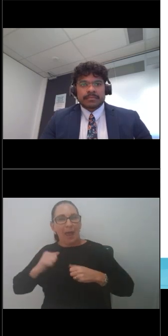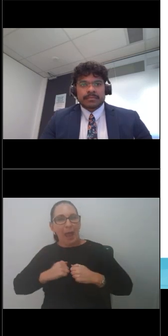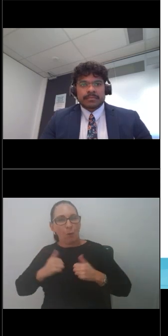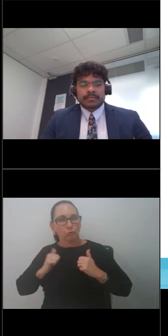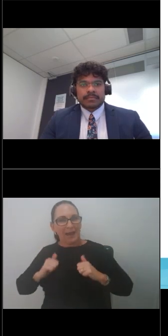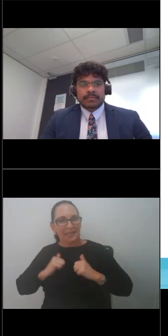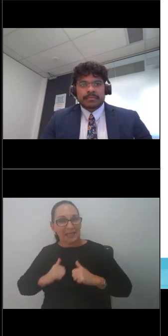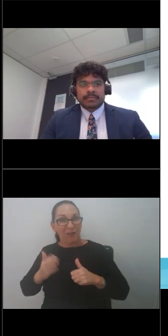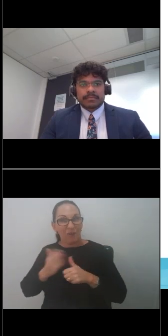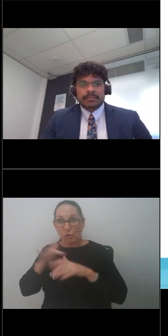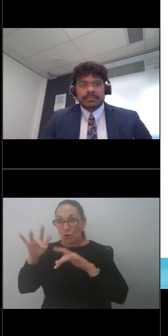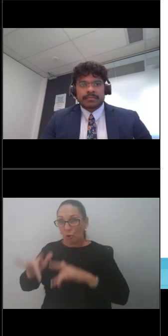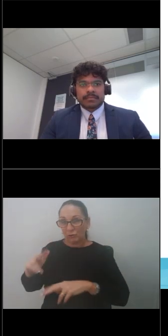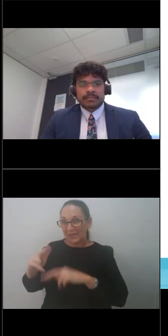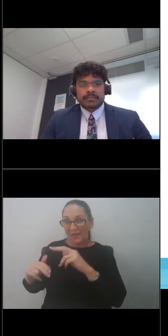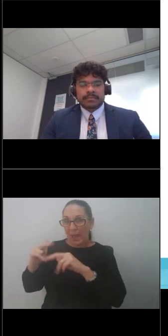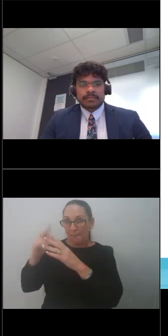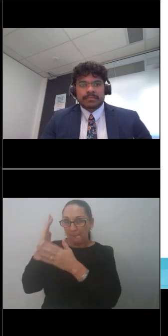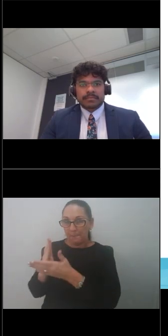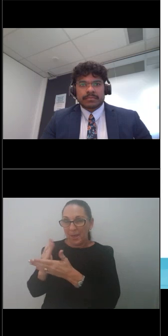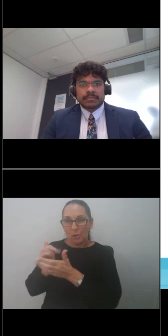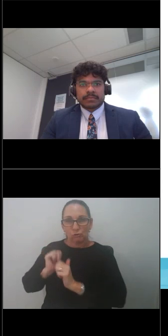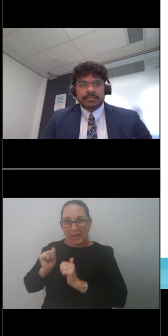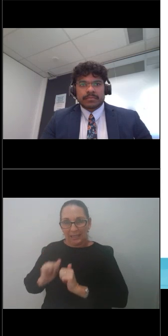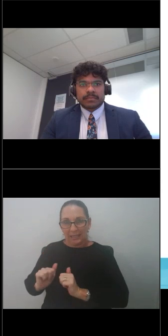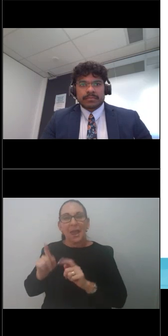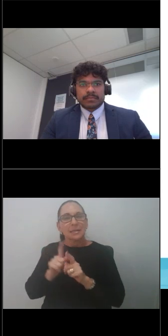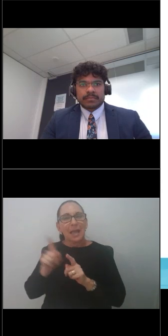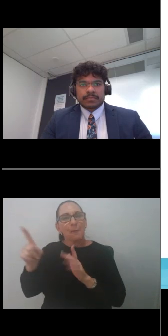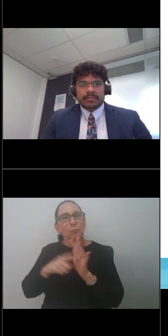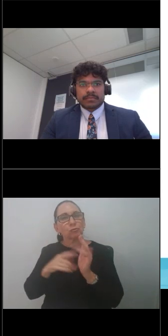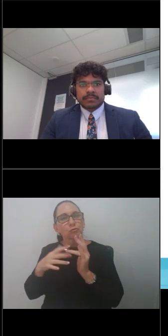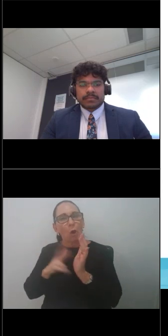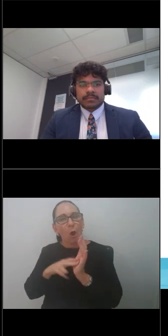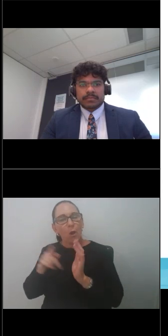some of the Learned lessons that John brought in from the Northern Territory Western Australia and